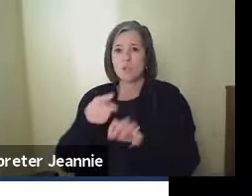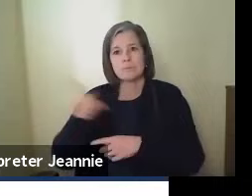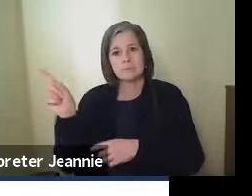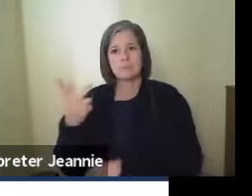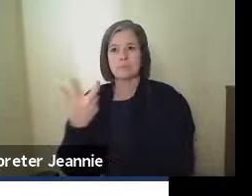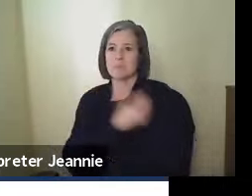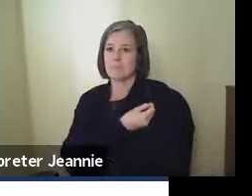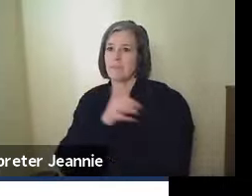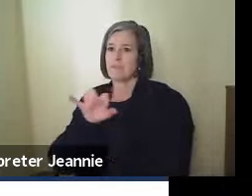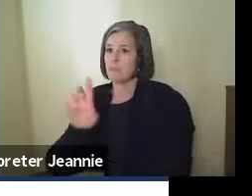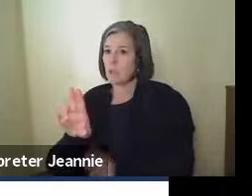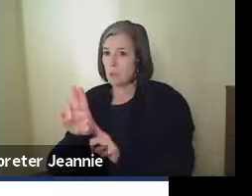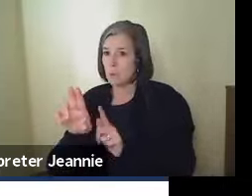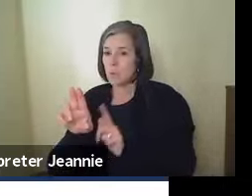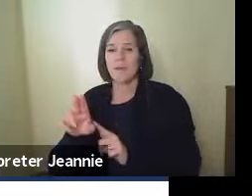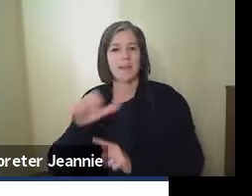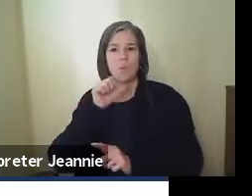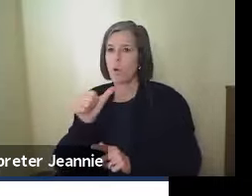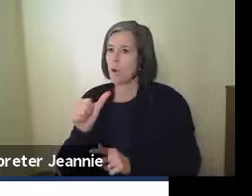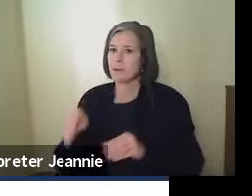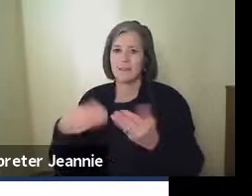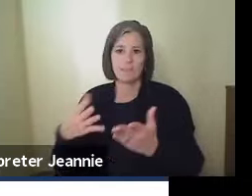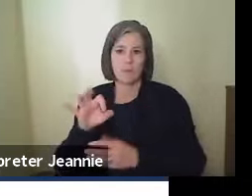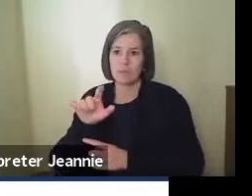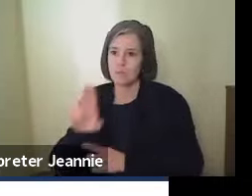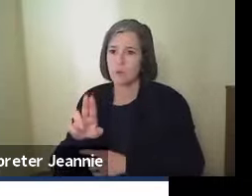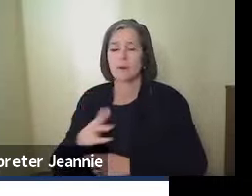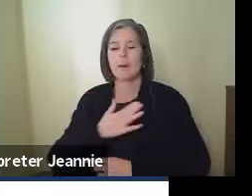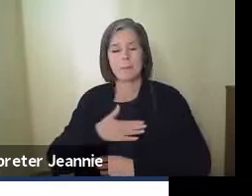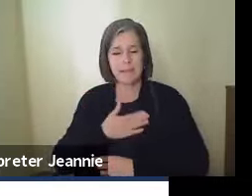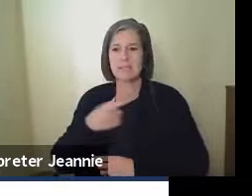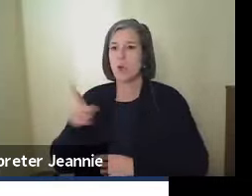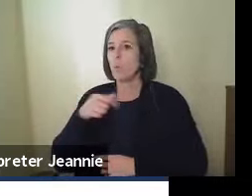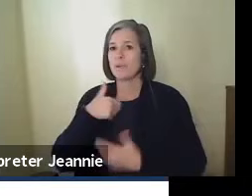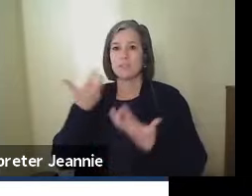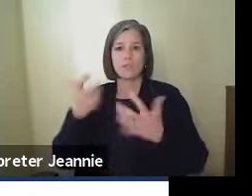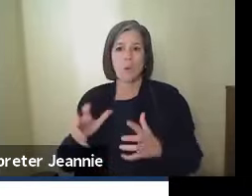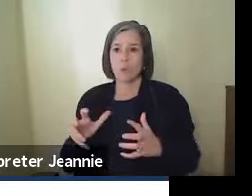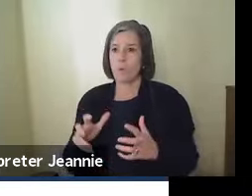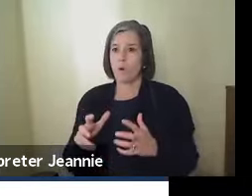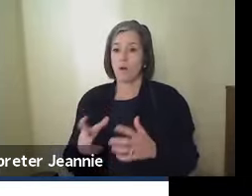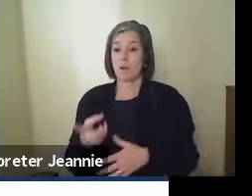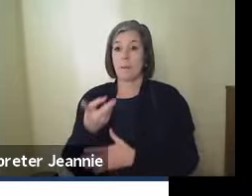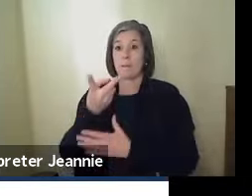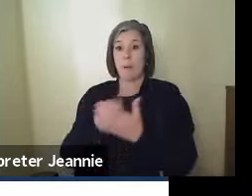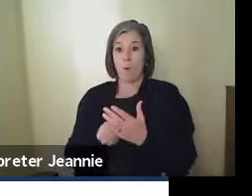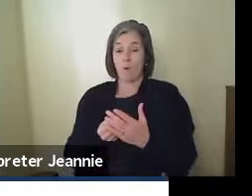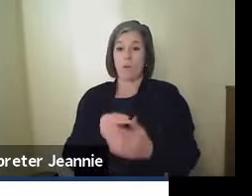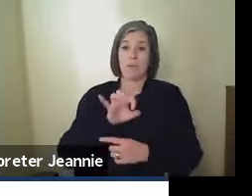No, it won't give you the flu. Please go get one. We do not need twin demics of flu and COVID-19 circulating right now.